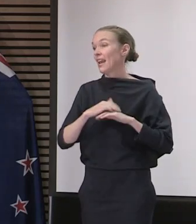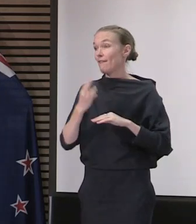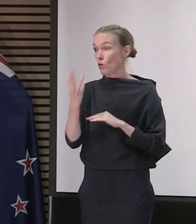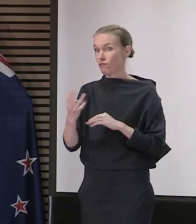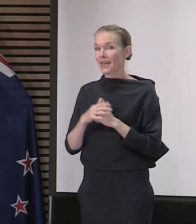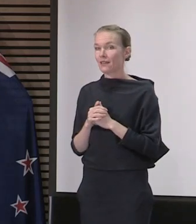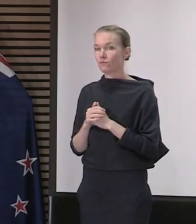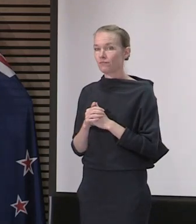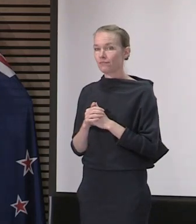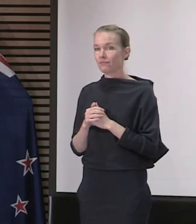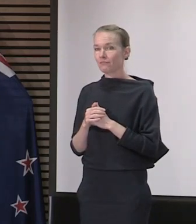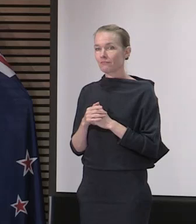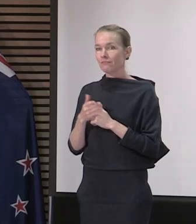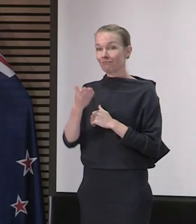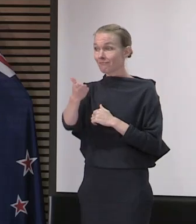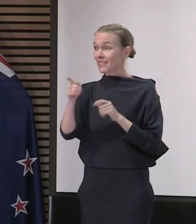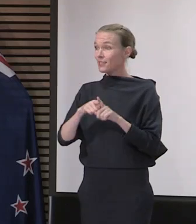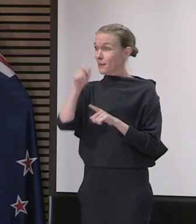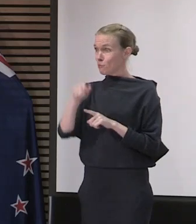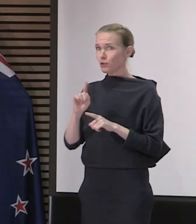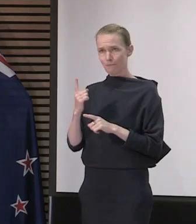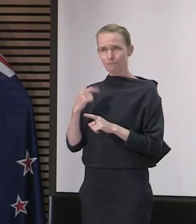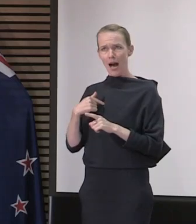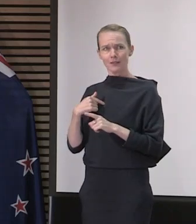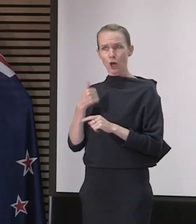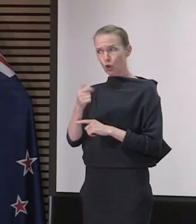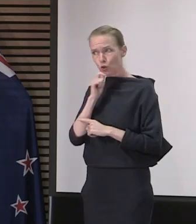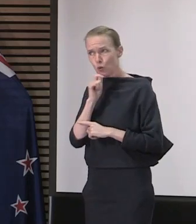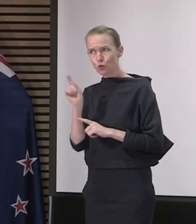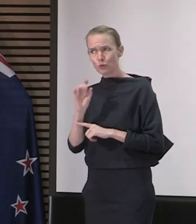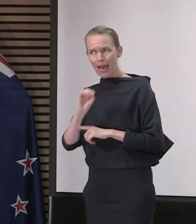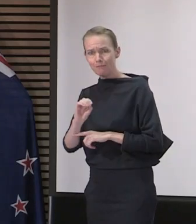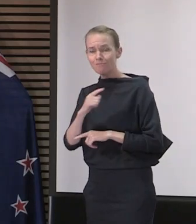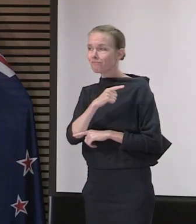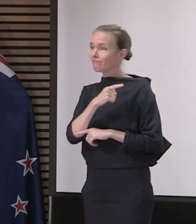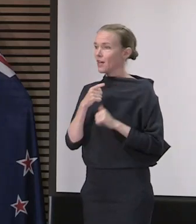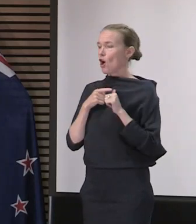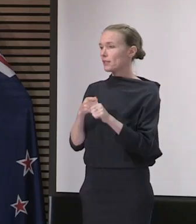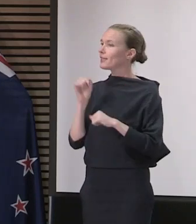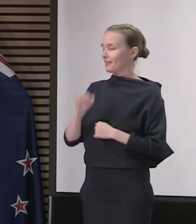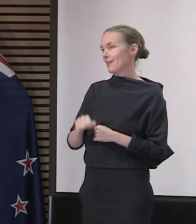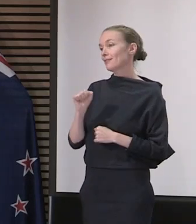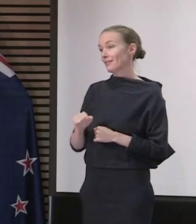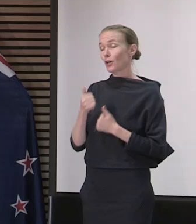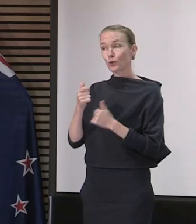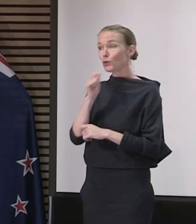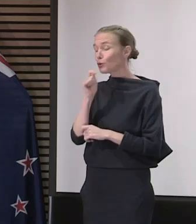advantage we have created for ourselves.